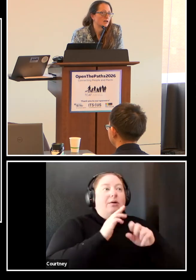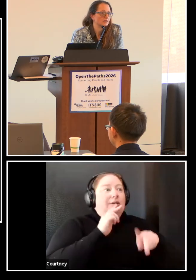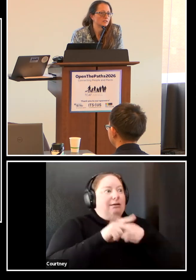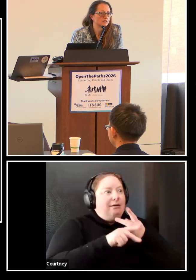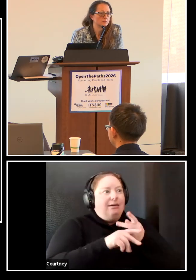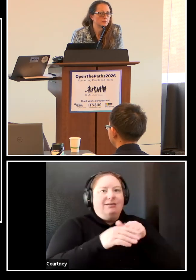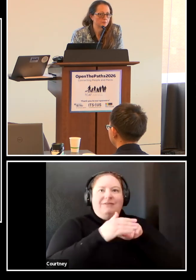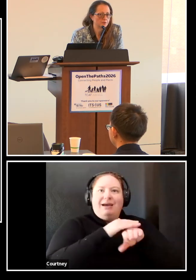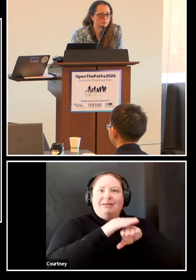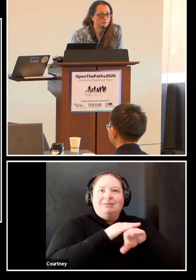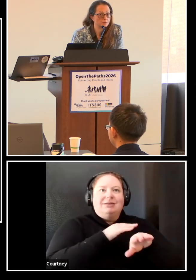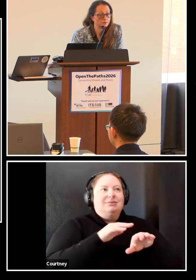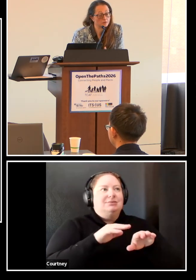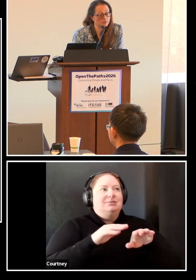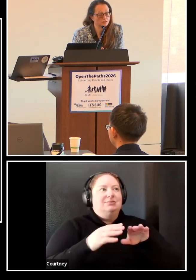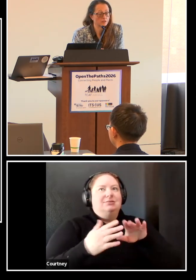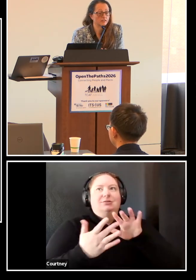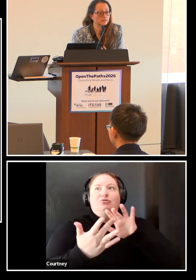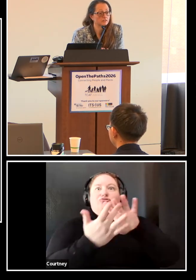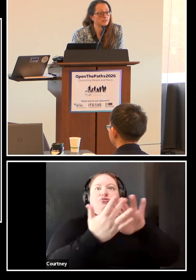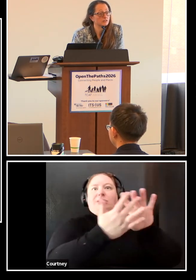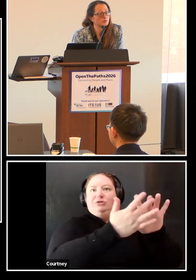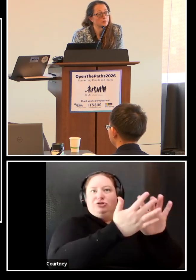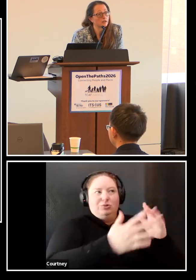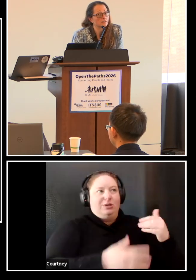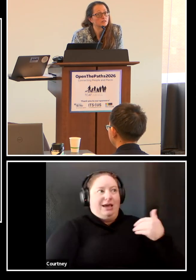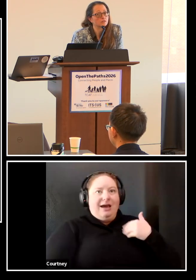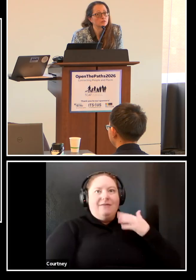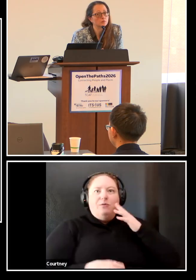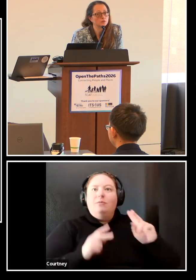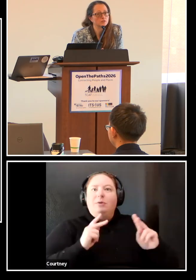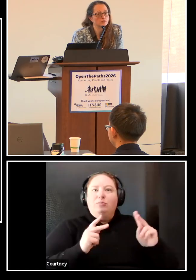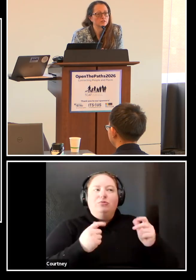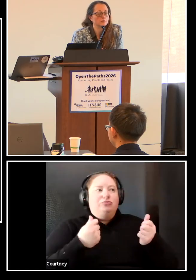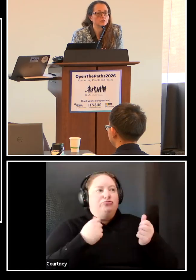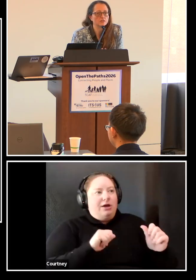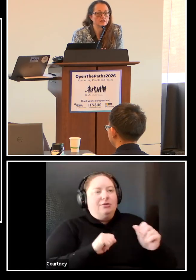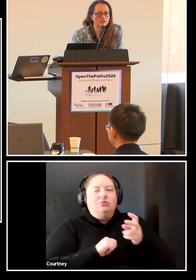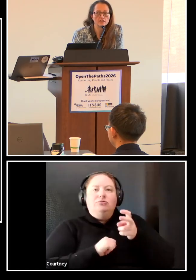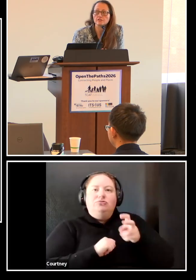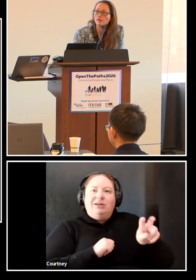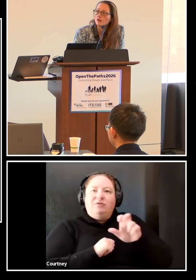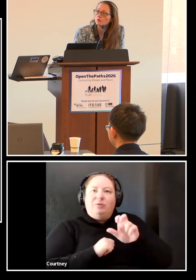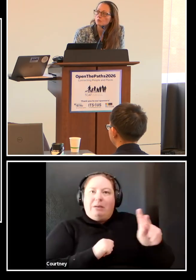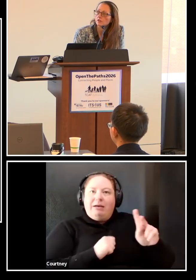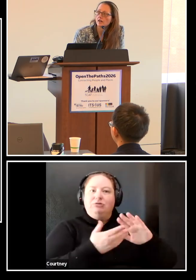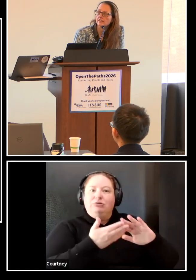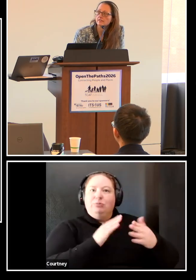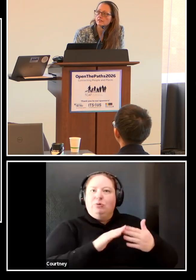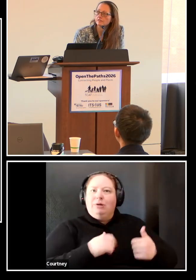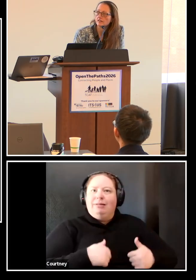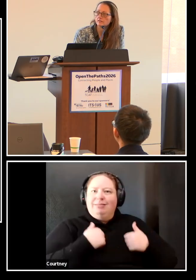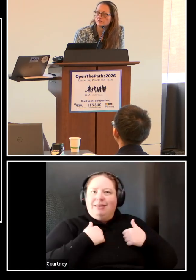allowing people who are trying to transition back into community community life, what kind of access